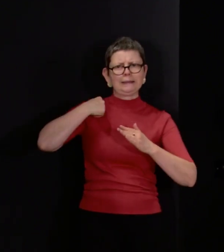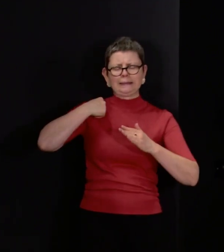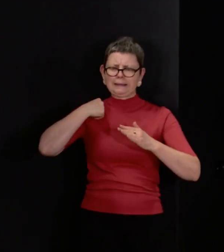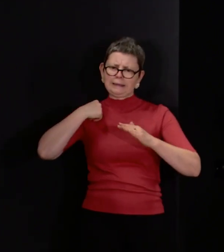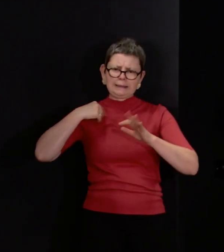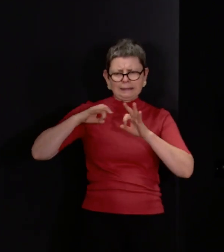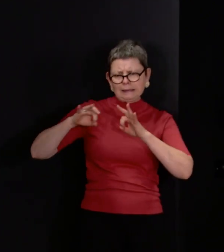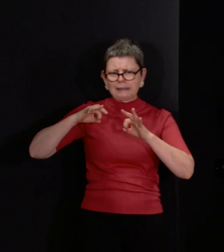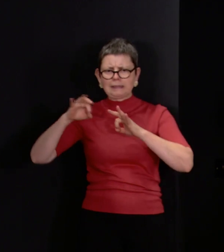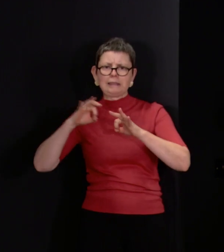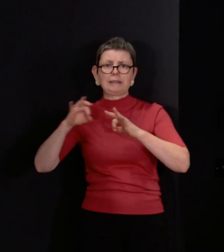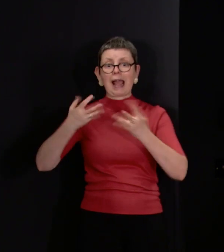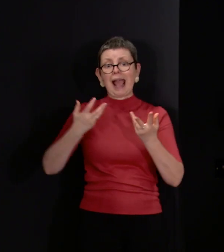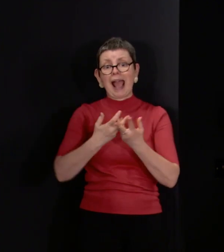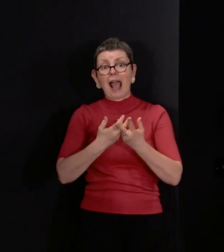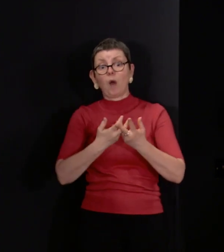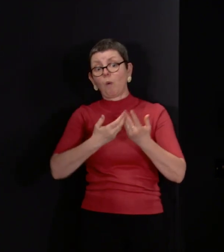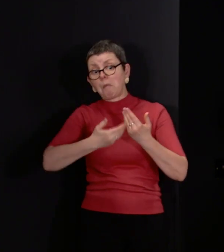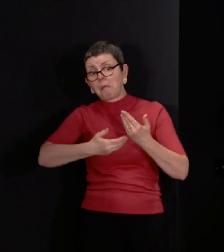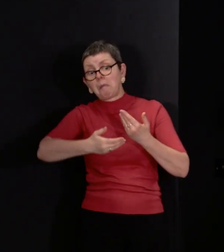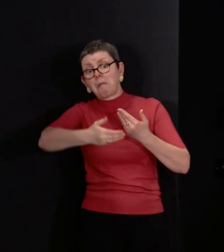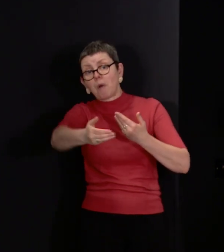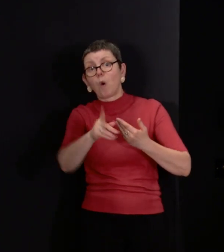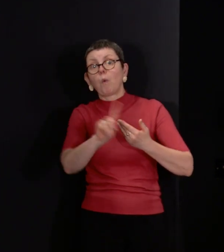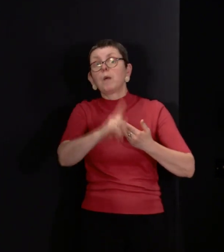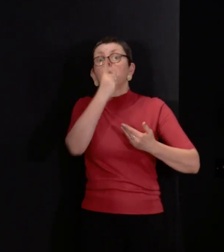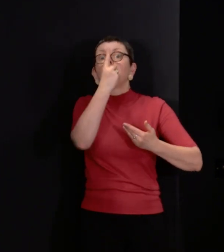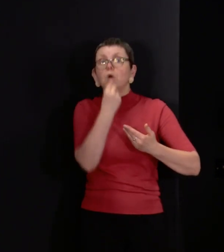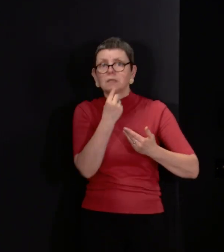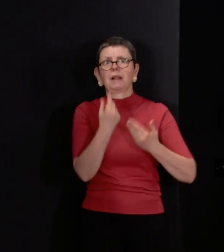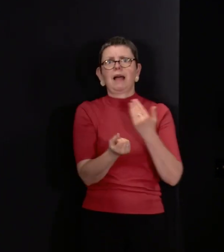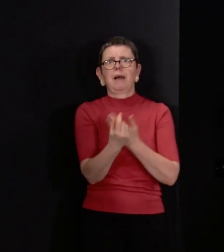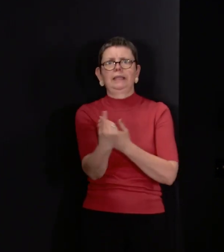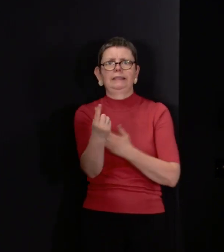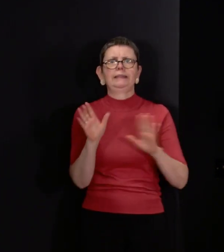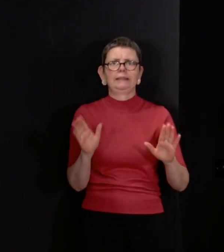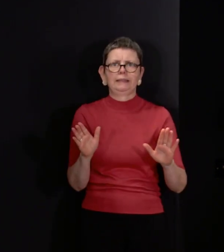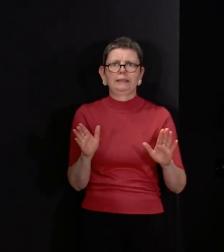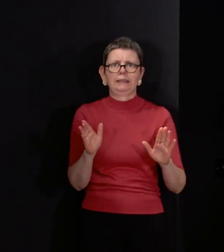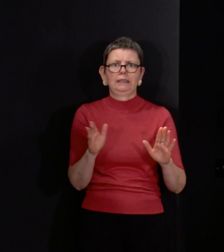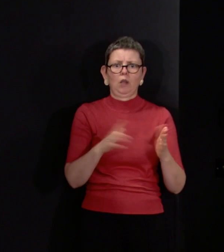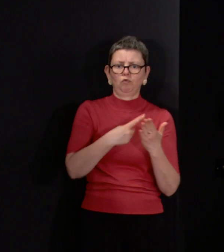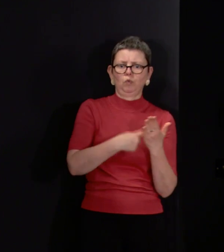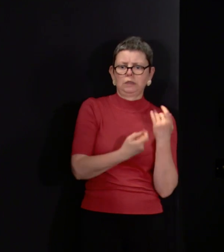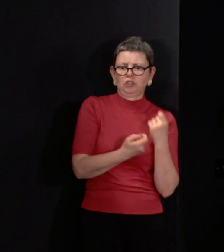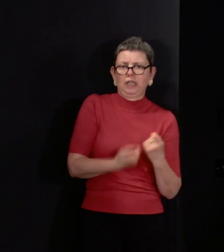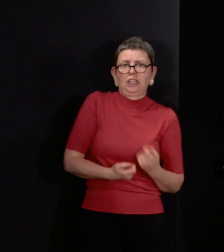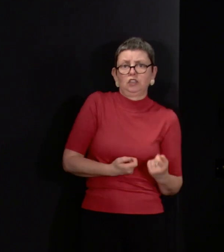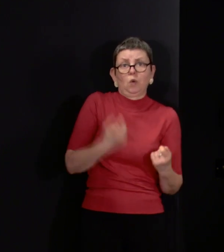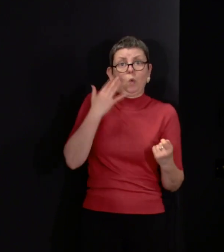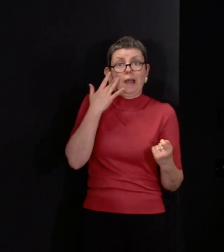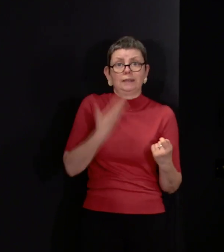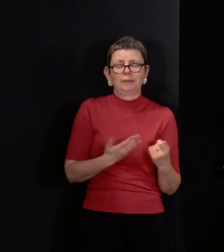planning around what potentially could happen around a potential change in the current restrictions.